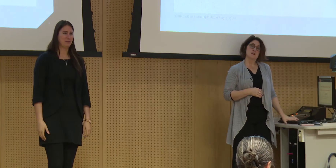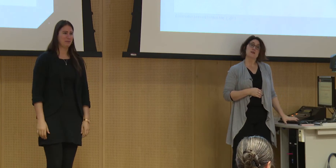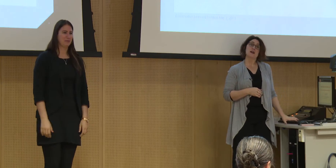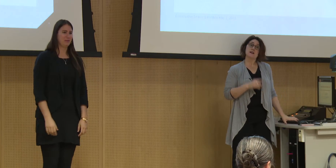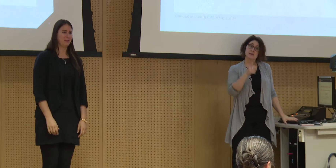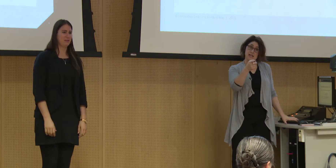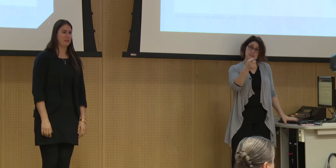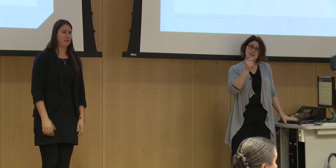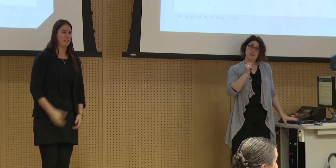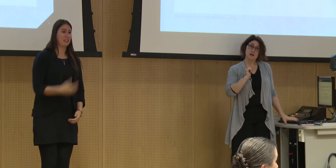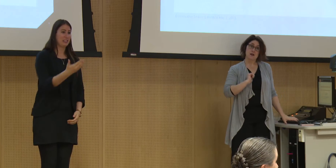Yes?